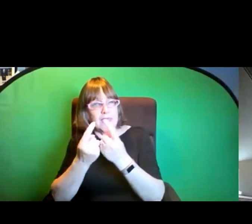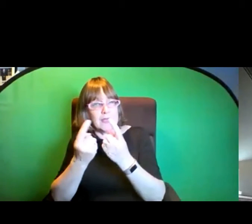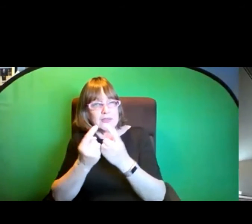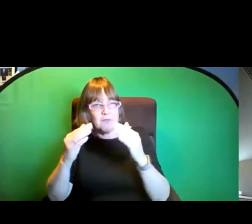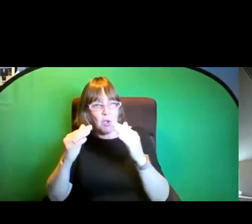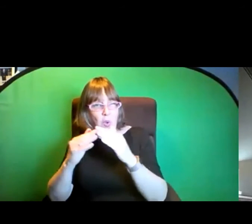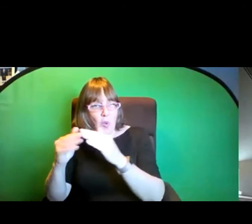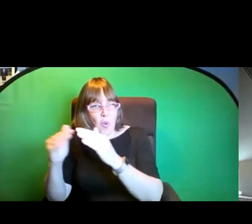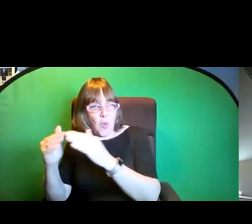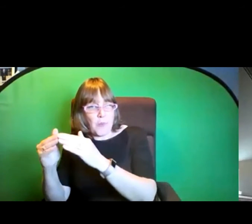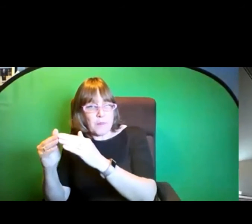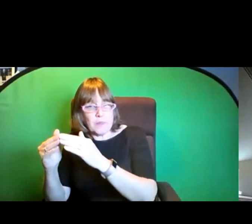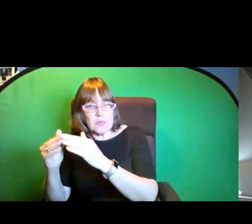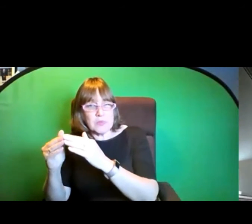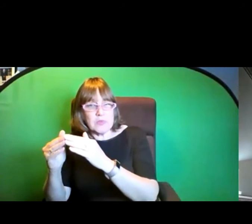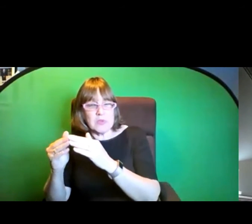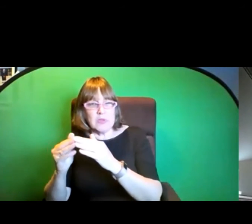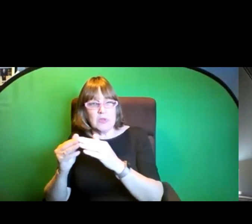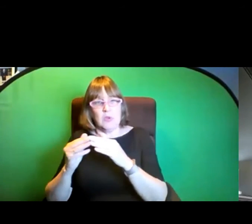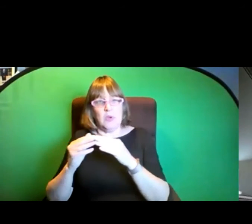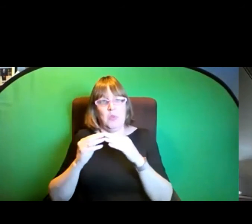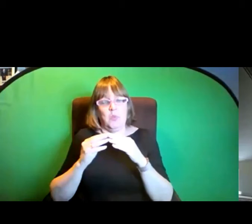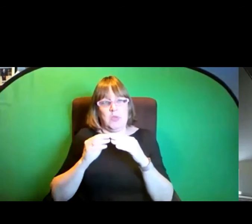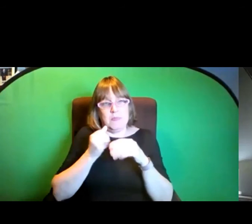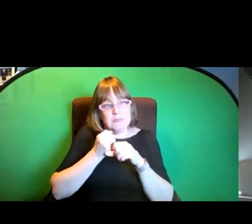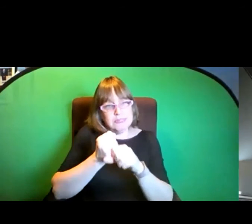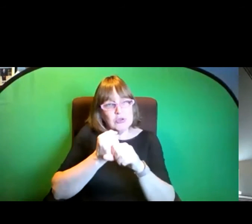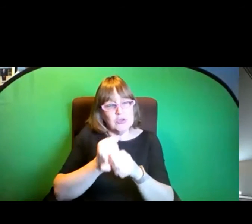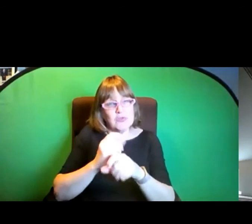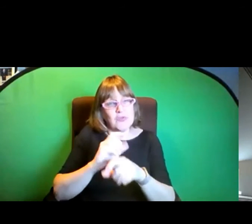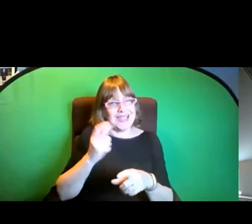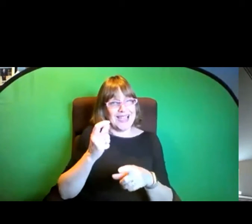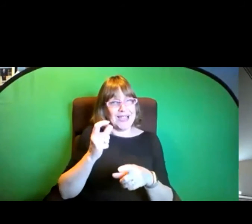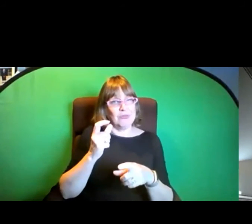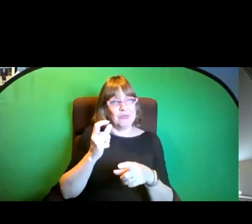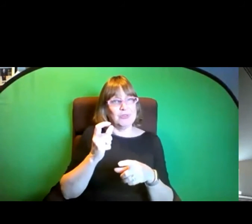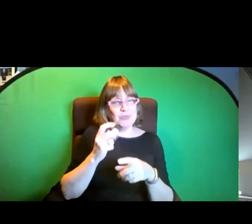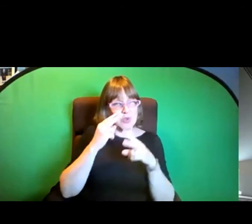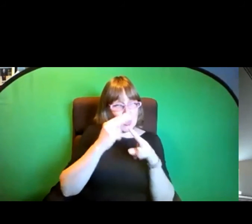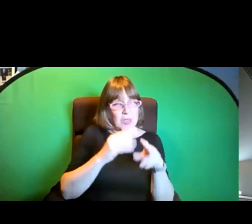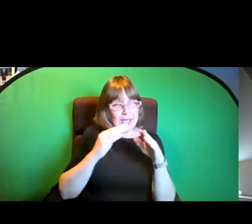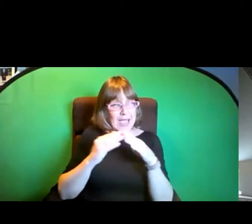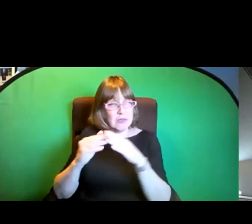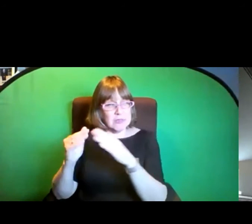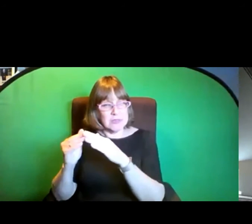that we pushing for councils to run street by street retrofitting insulating homes does also